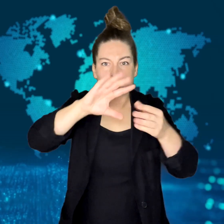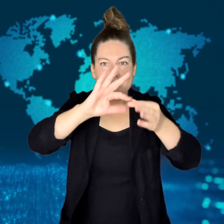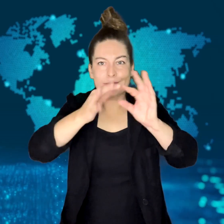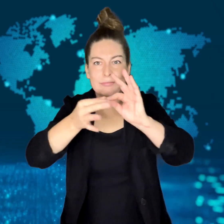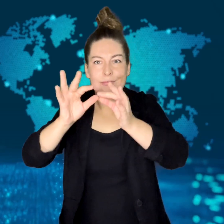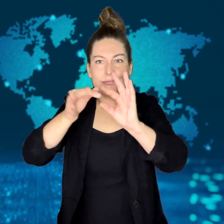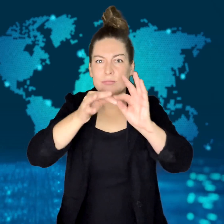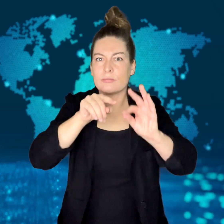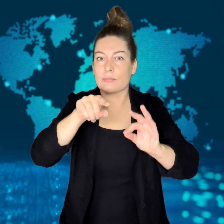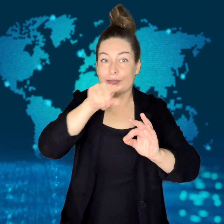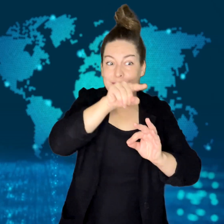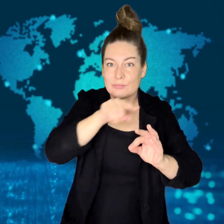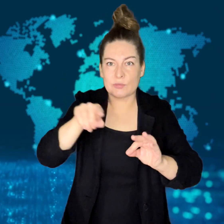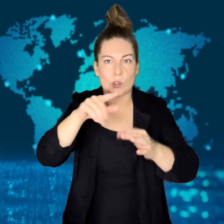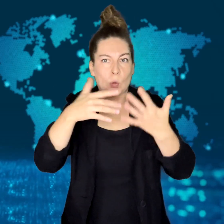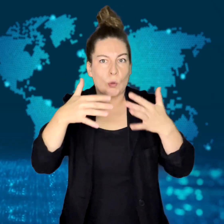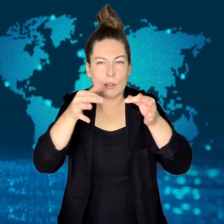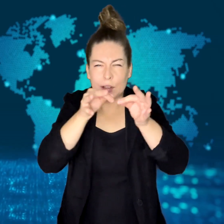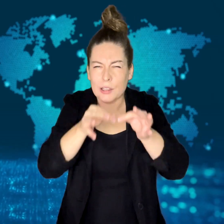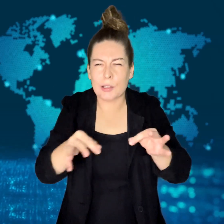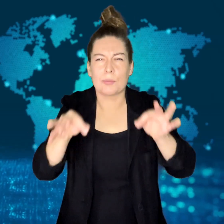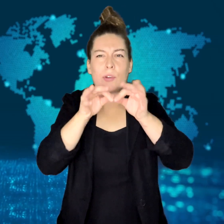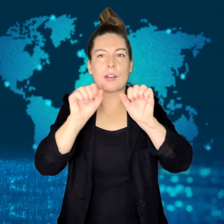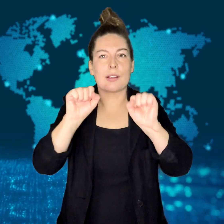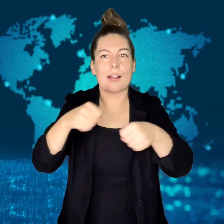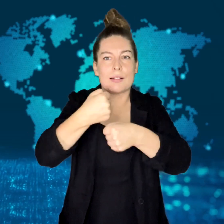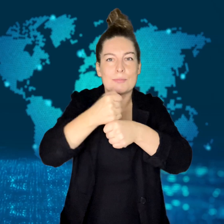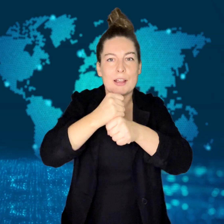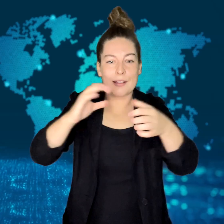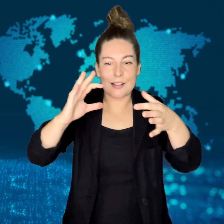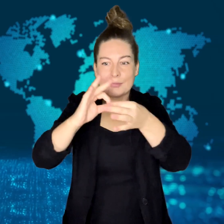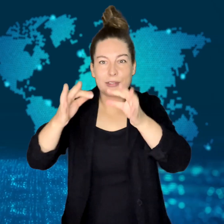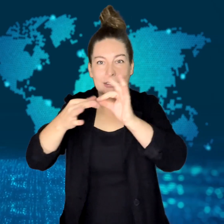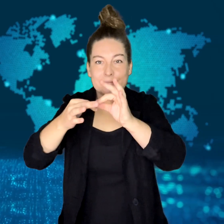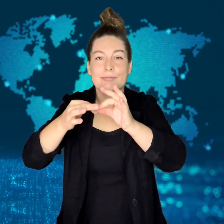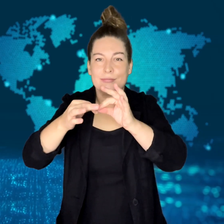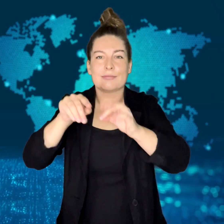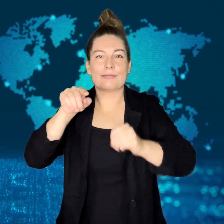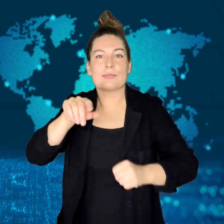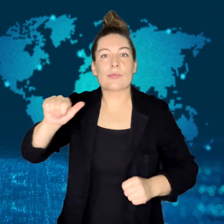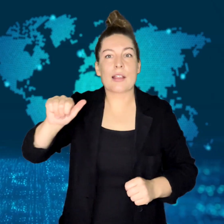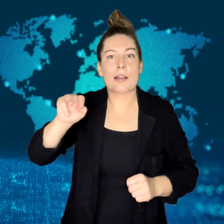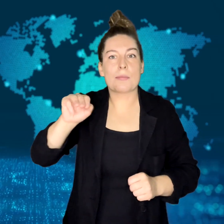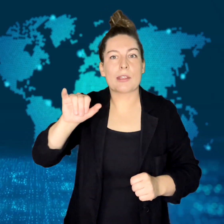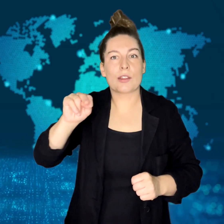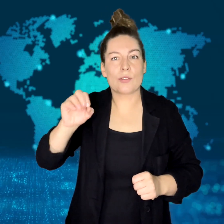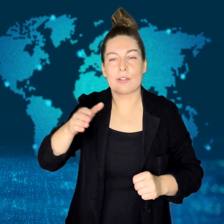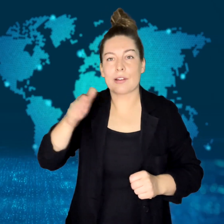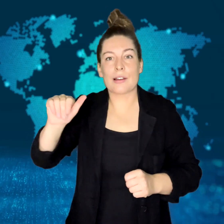and molecular hydrogen. These - and other compounds - are essential